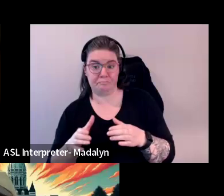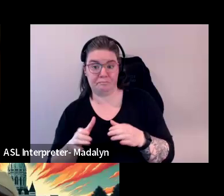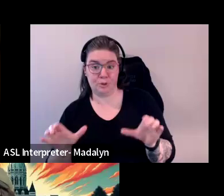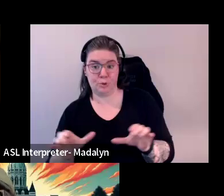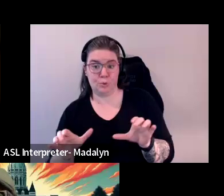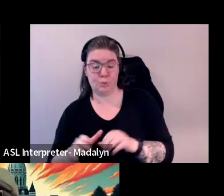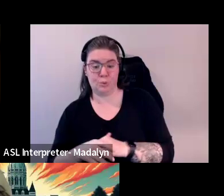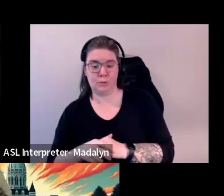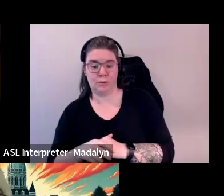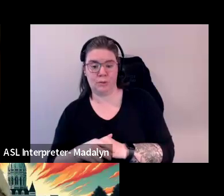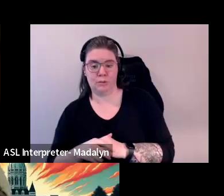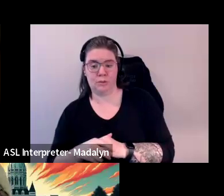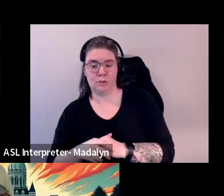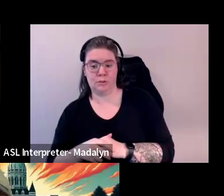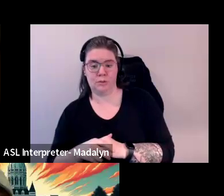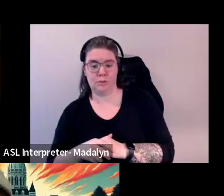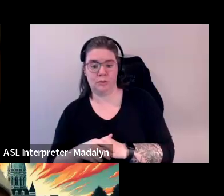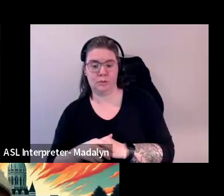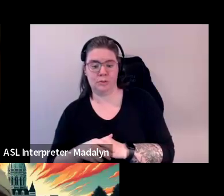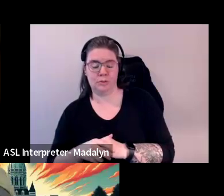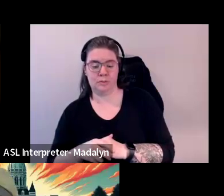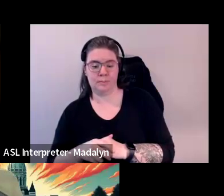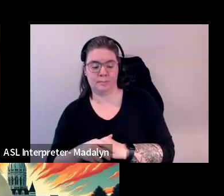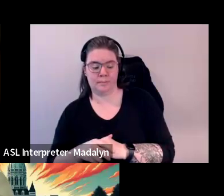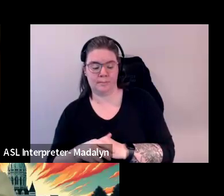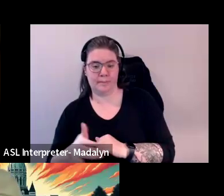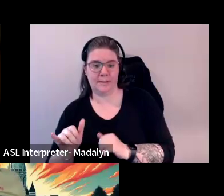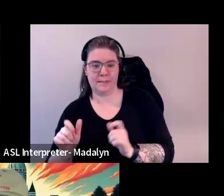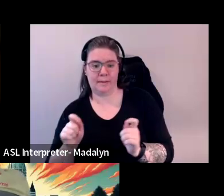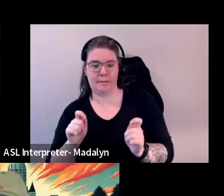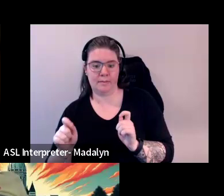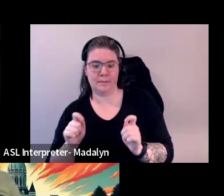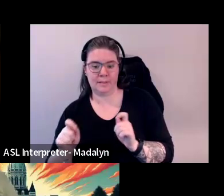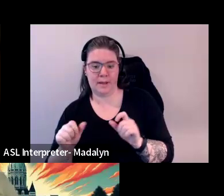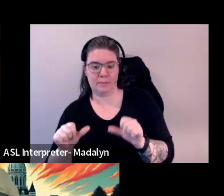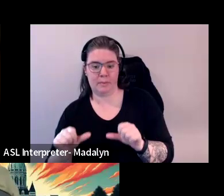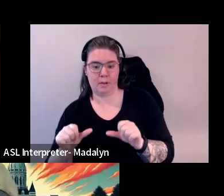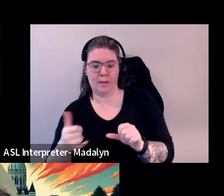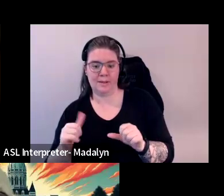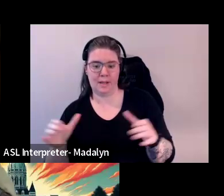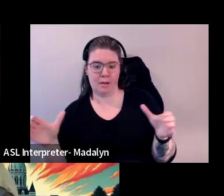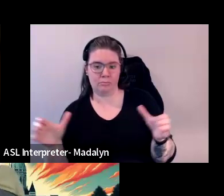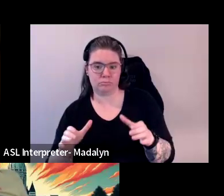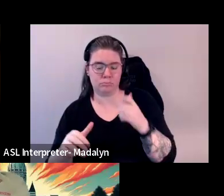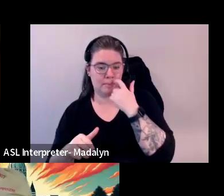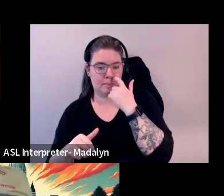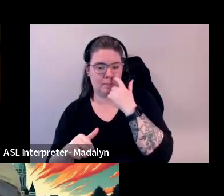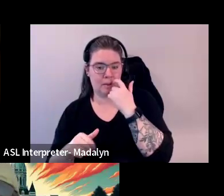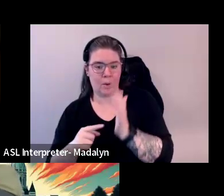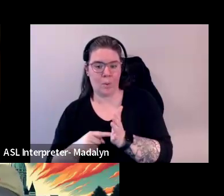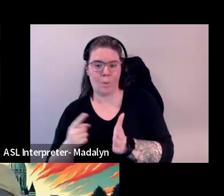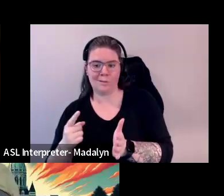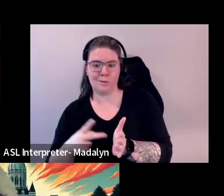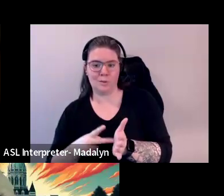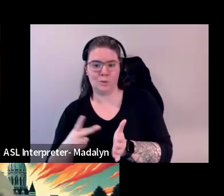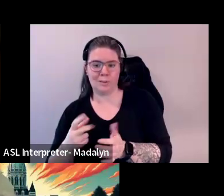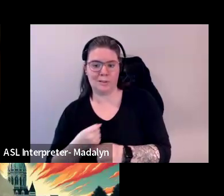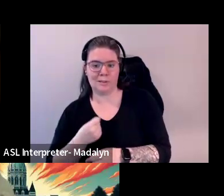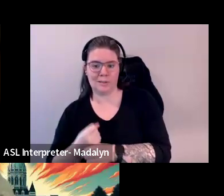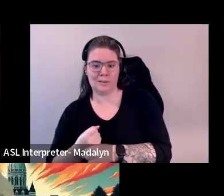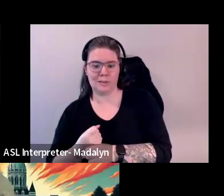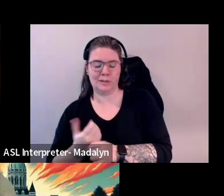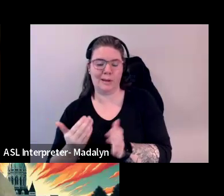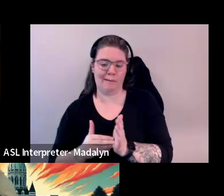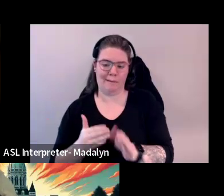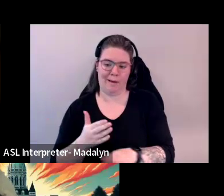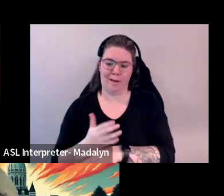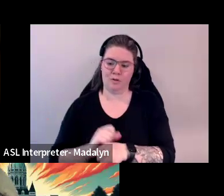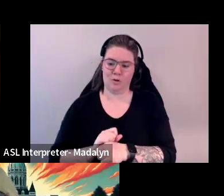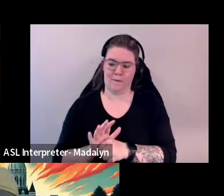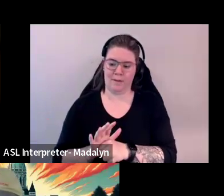Tom Olin: there's still another kind of adapt there still. Adapt people getting together. Once, twice a year. Starting again after Covid. I'm not